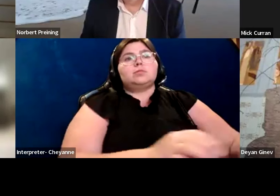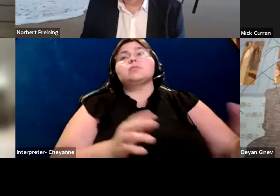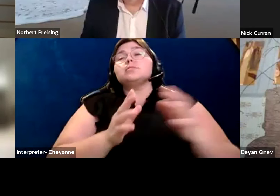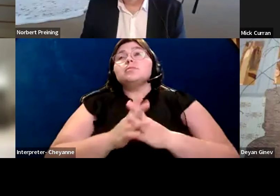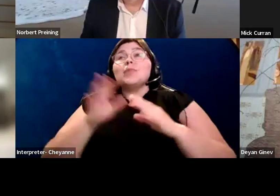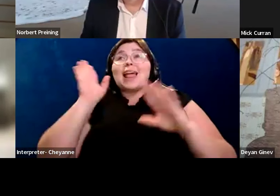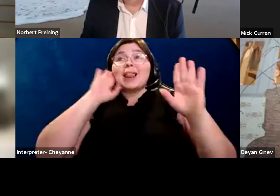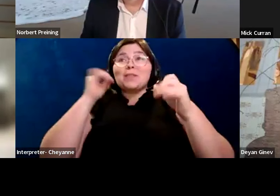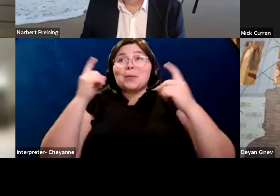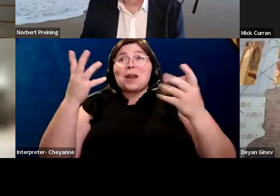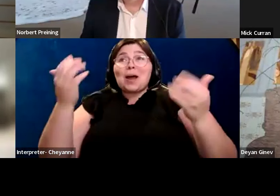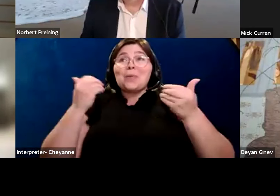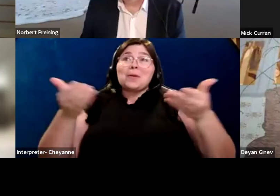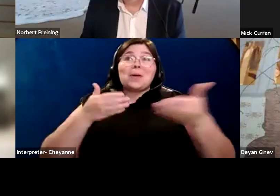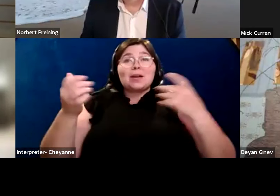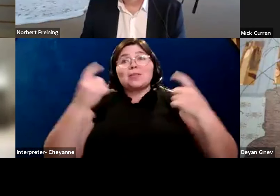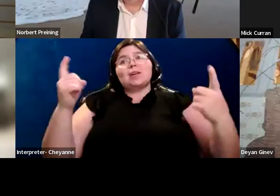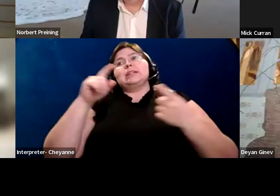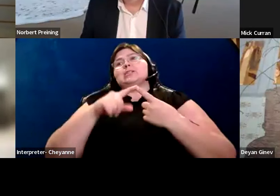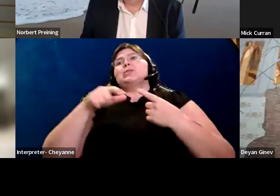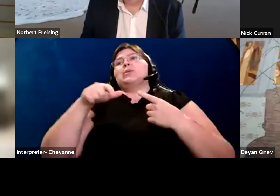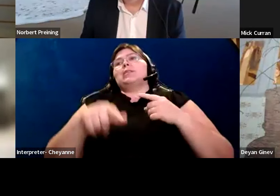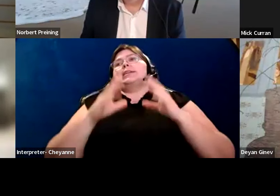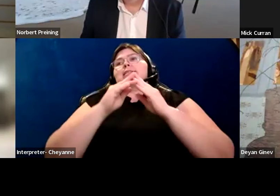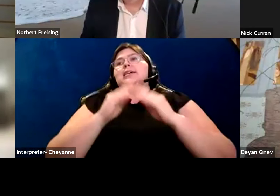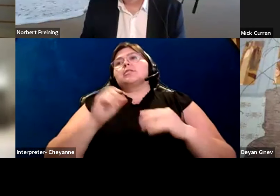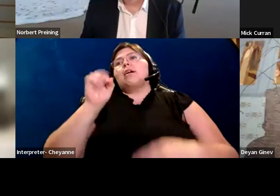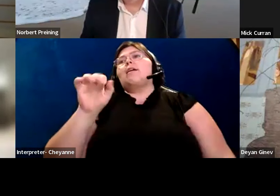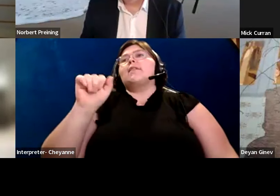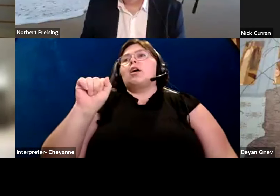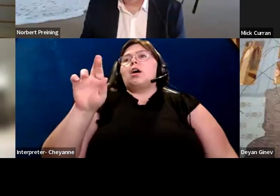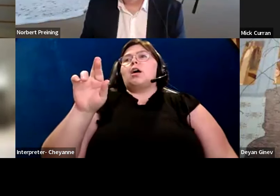Accessibility Forum on HTML Papers at arXiv.